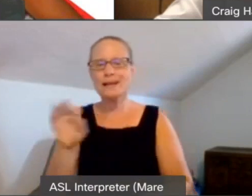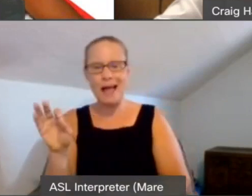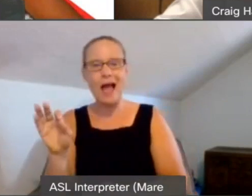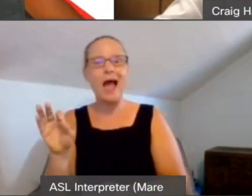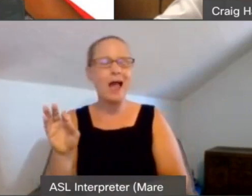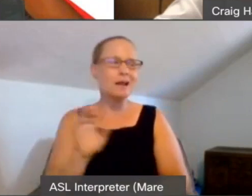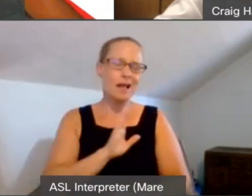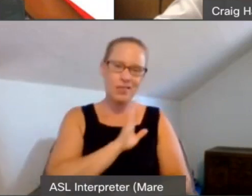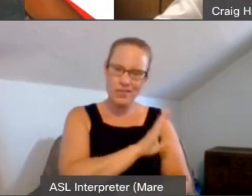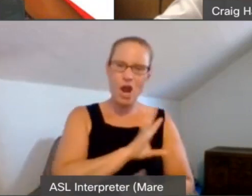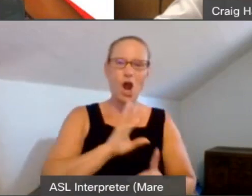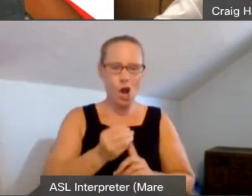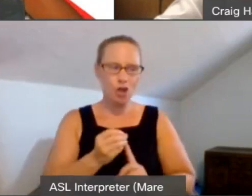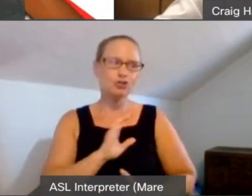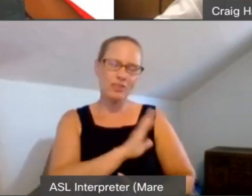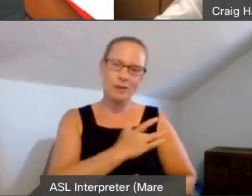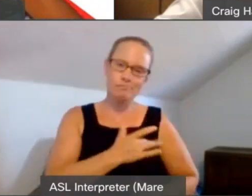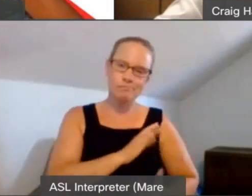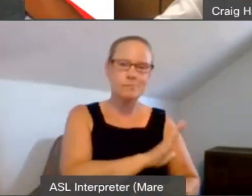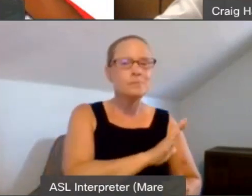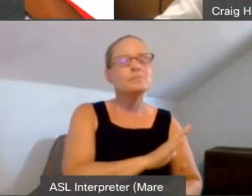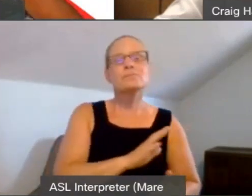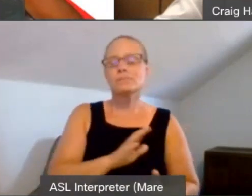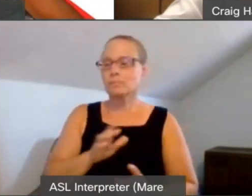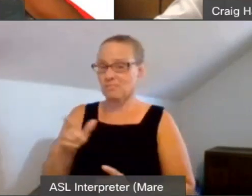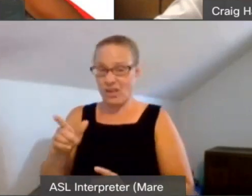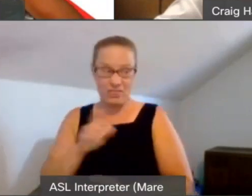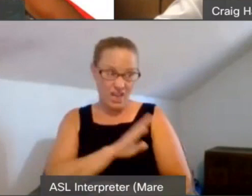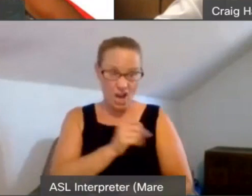where it brings issues of racism, historical trauma